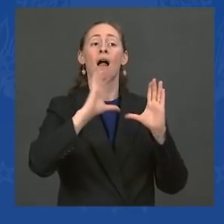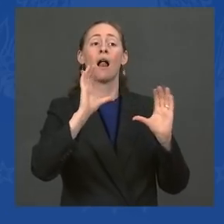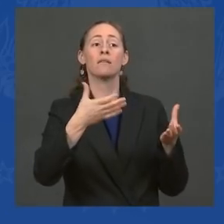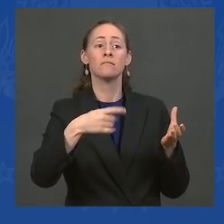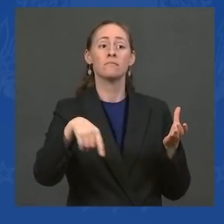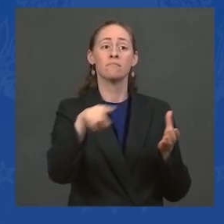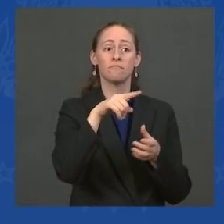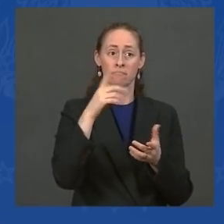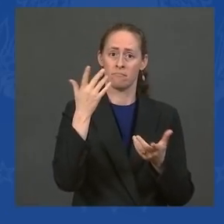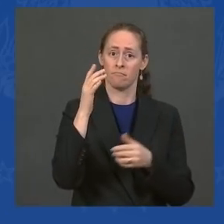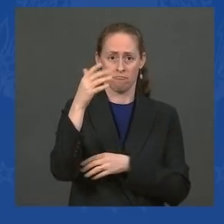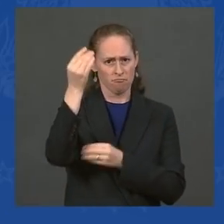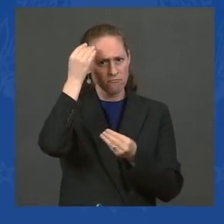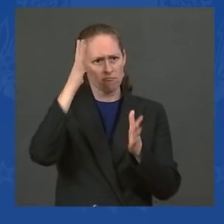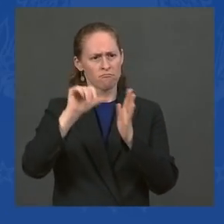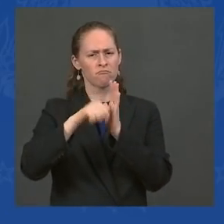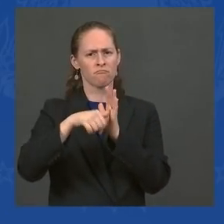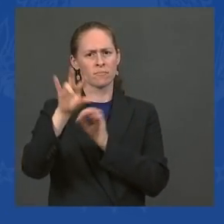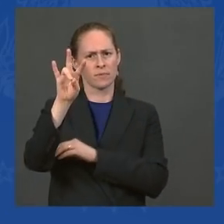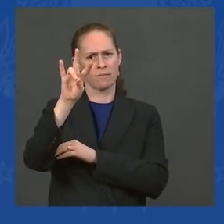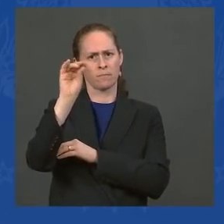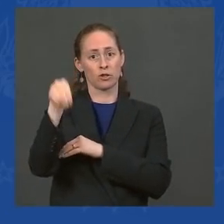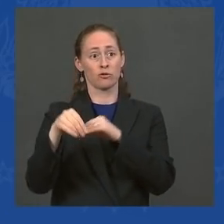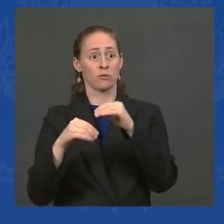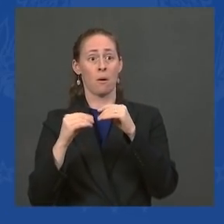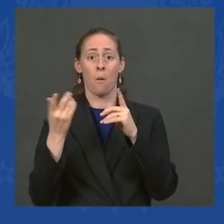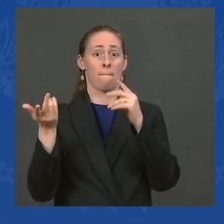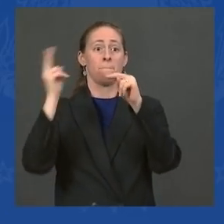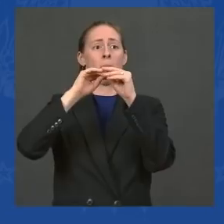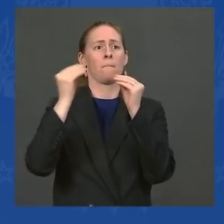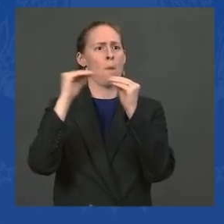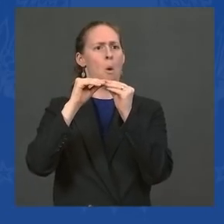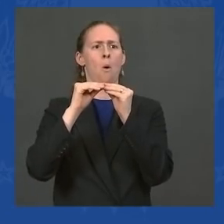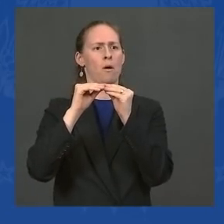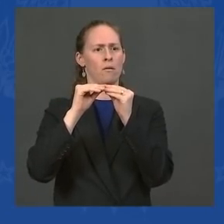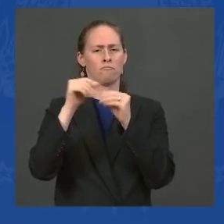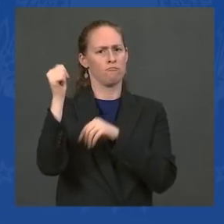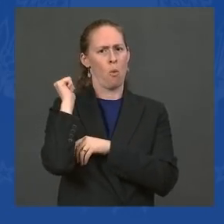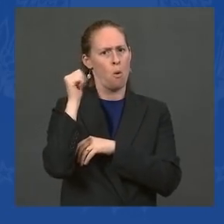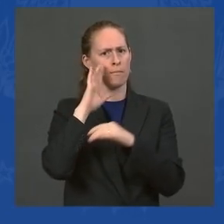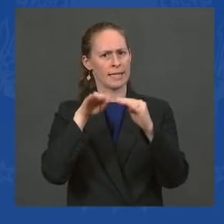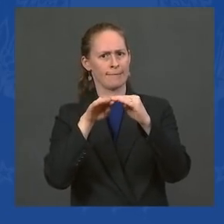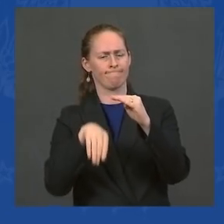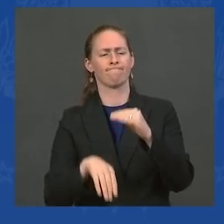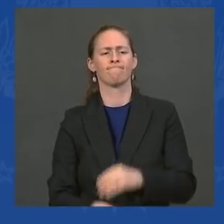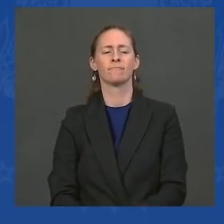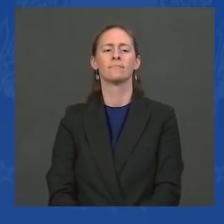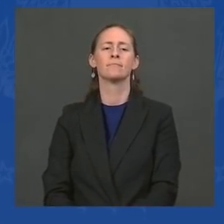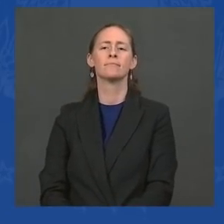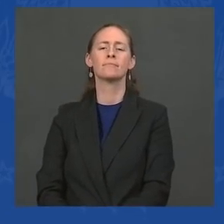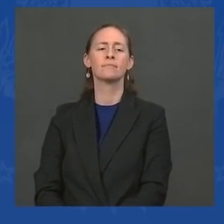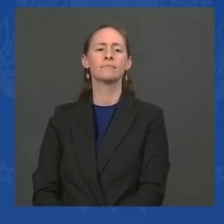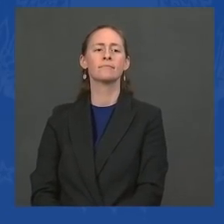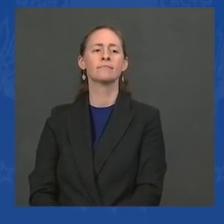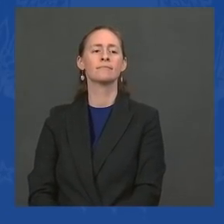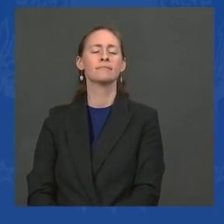None. Period. And that's going to help parents get back into the workforce and make ends meet,